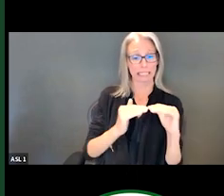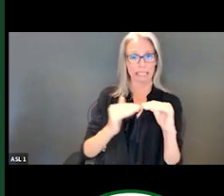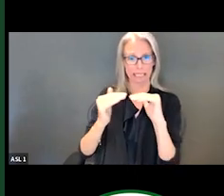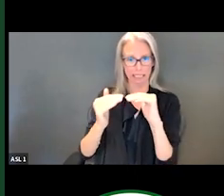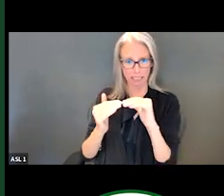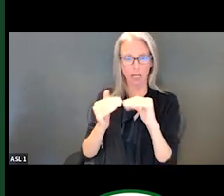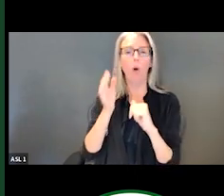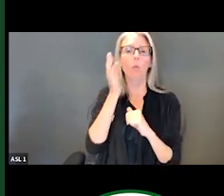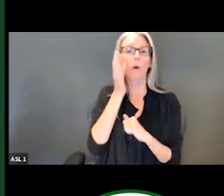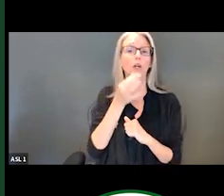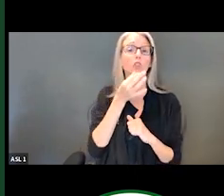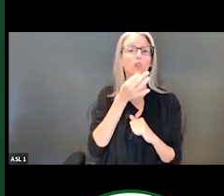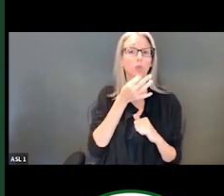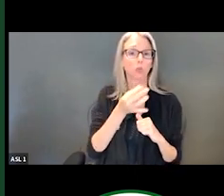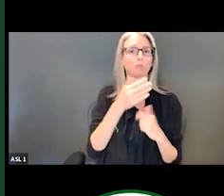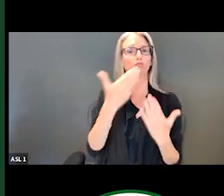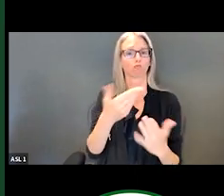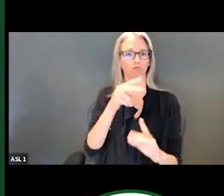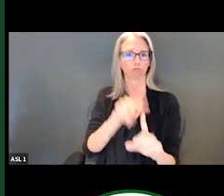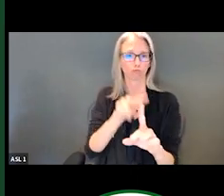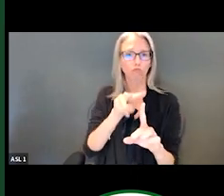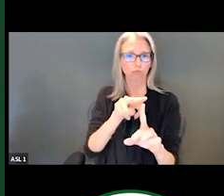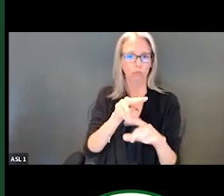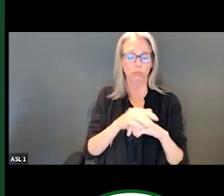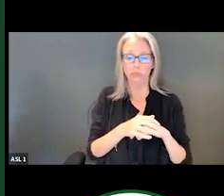We had, we've had a couple of questions come in about the general population being able